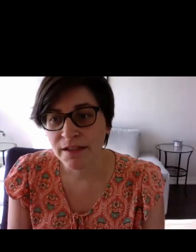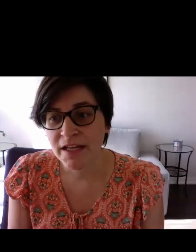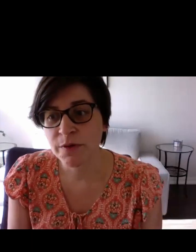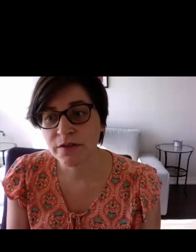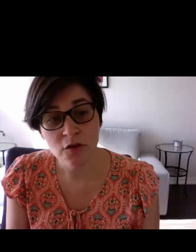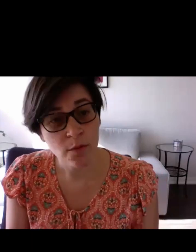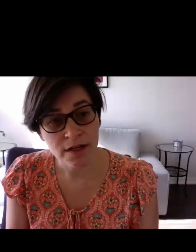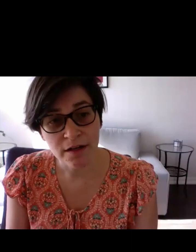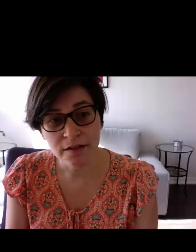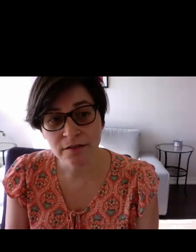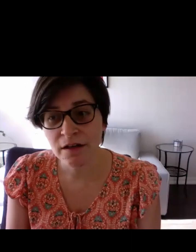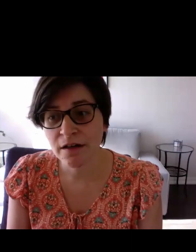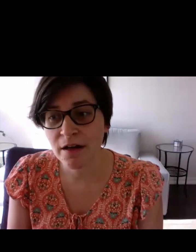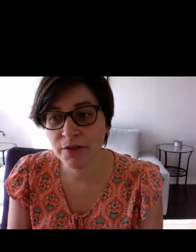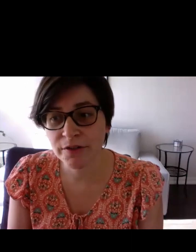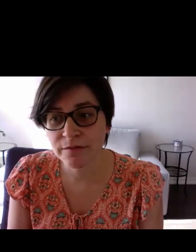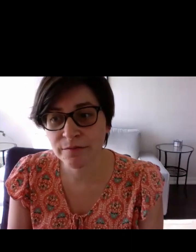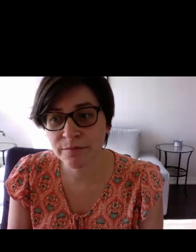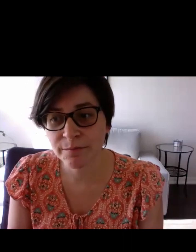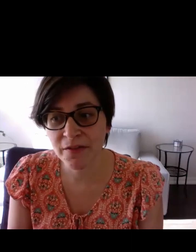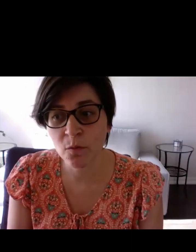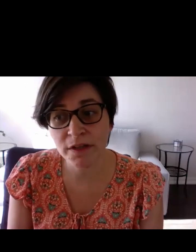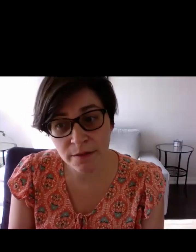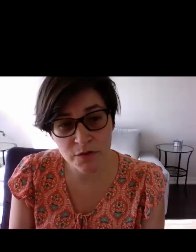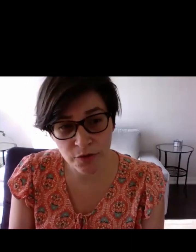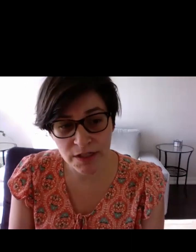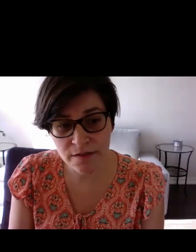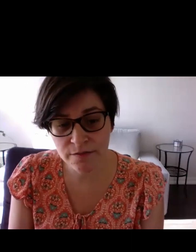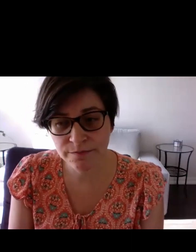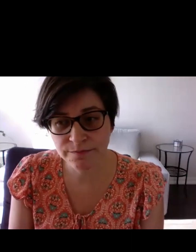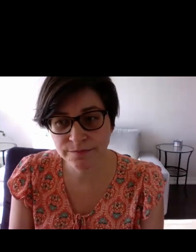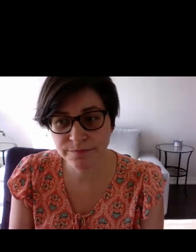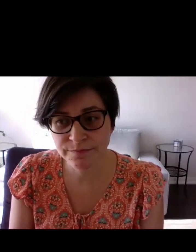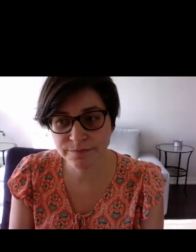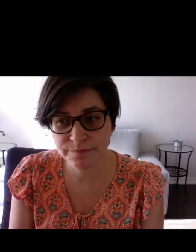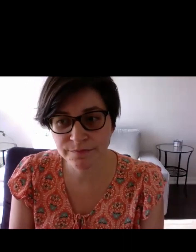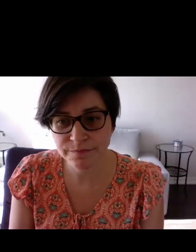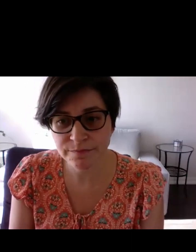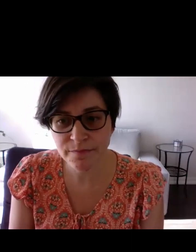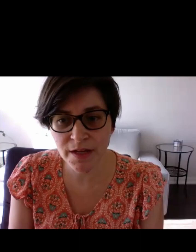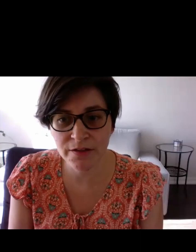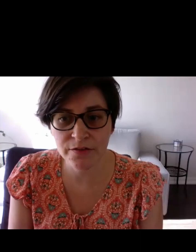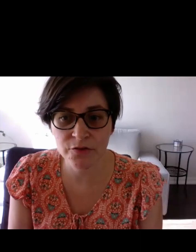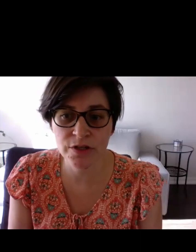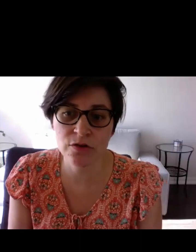The lands we are situated on are covered by the Williams treaties and are the traditional